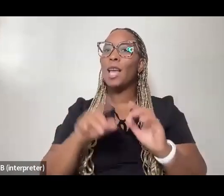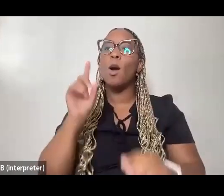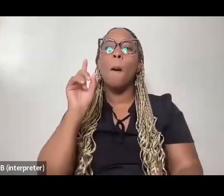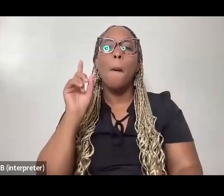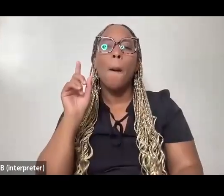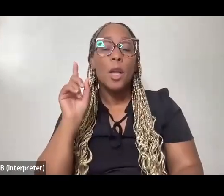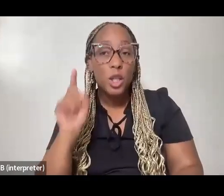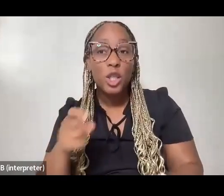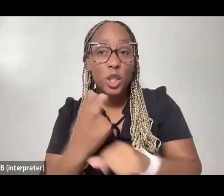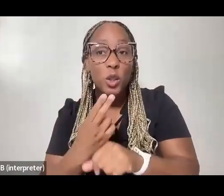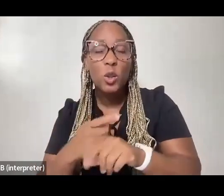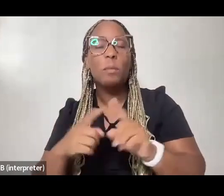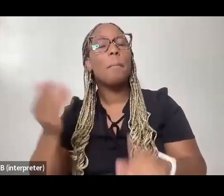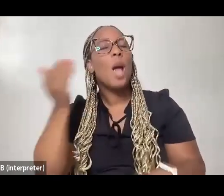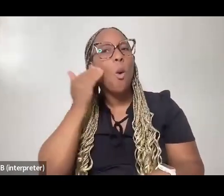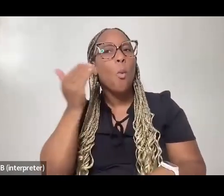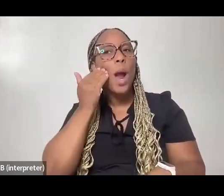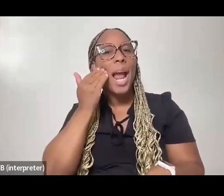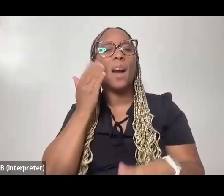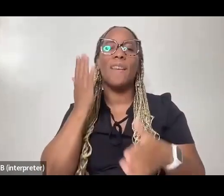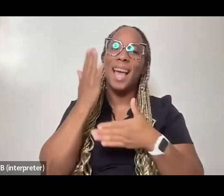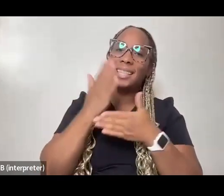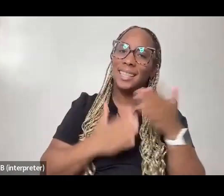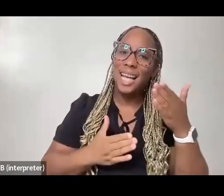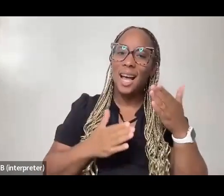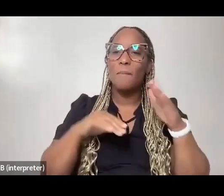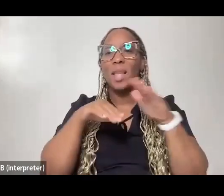aware of some of the accessibility caveats that might